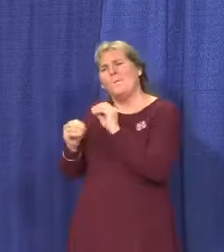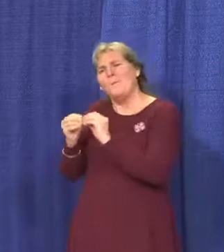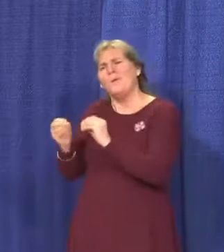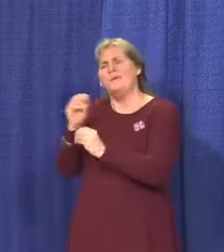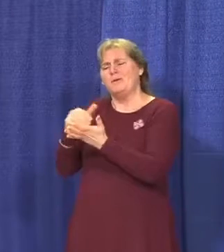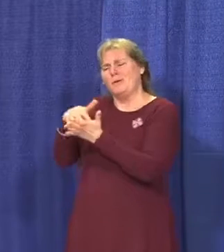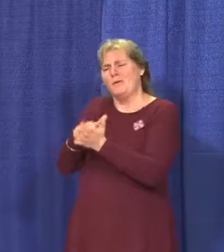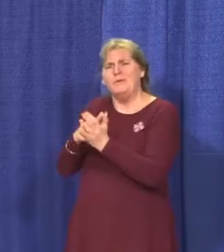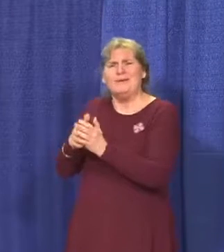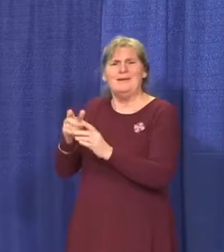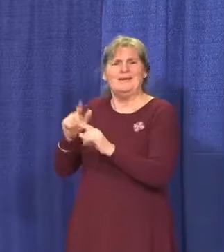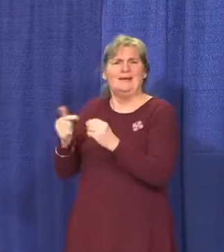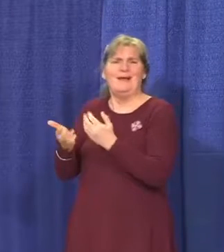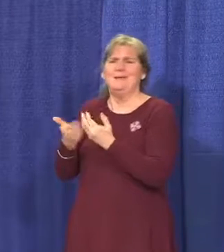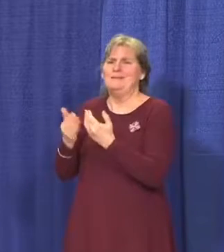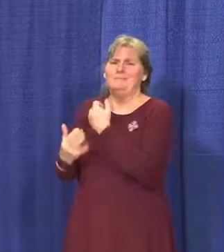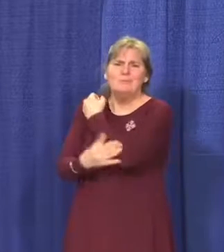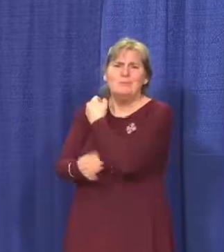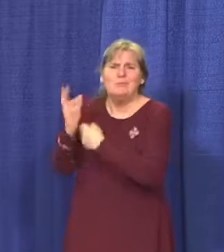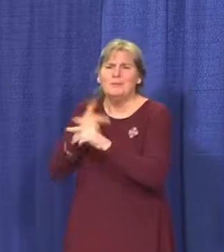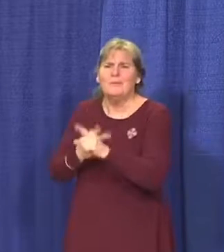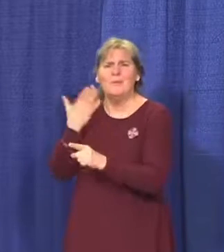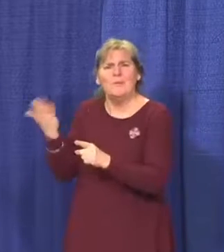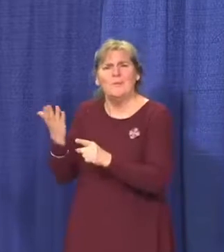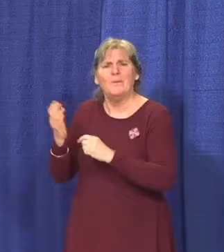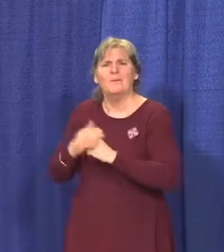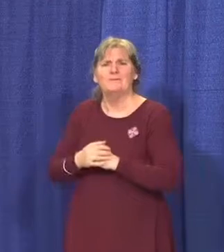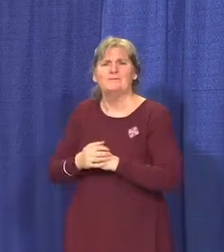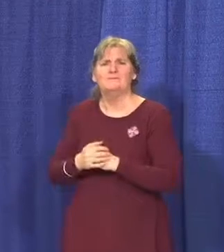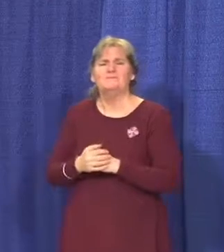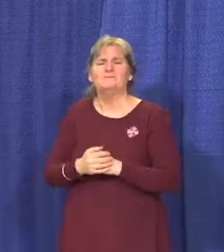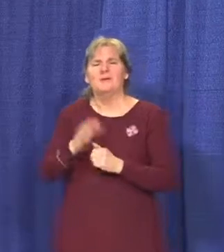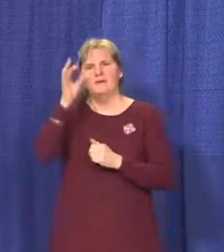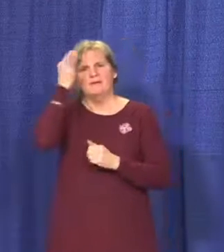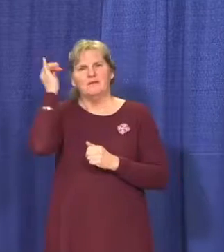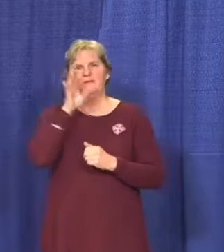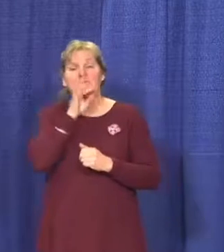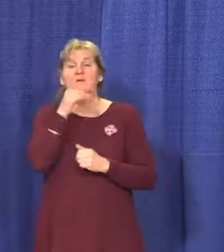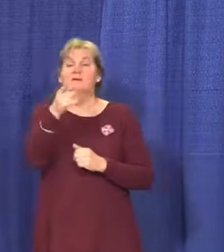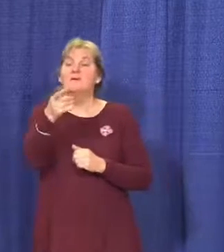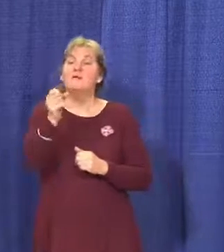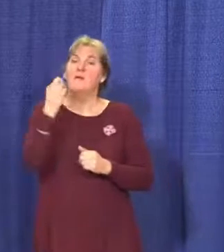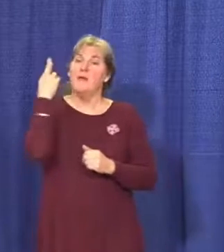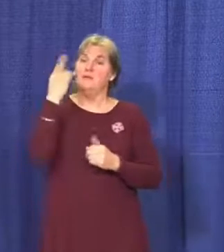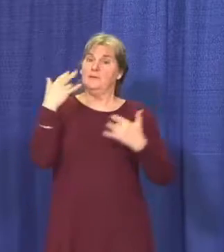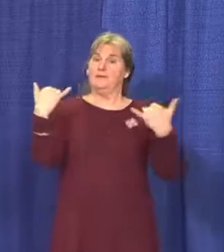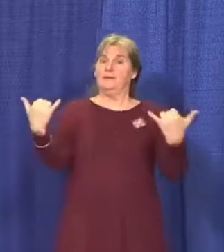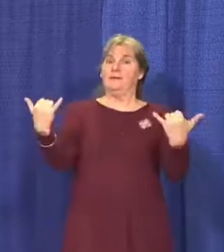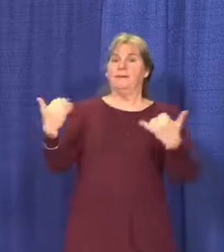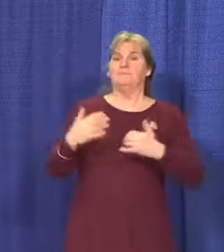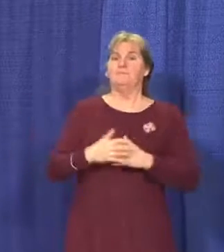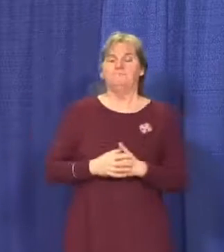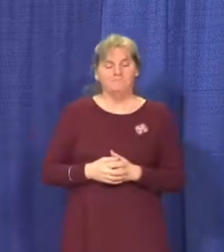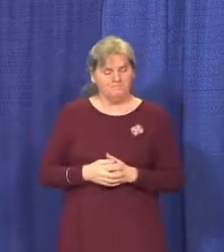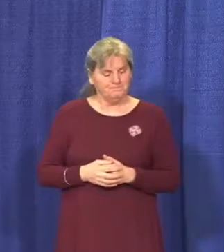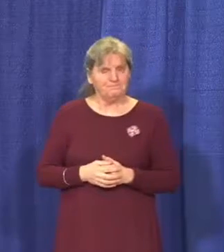[ Speaking French ] Which brings us to why we are here today.